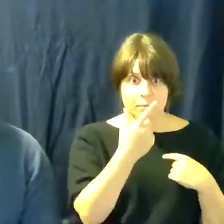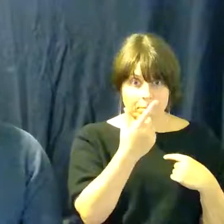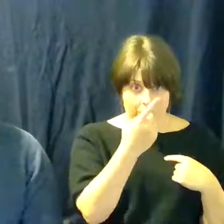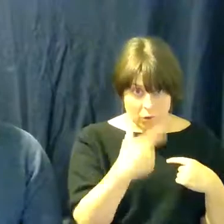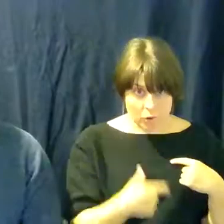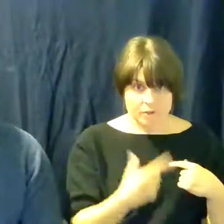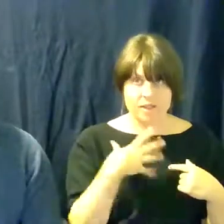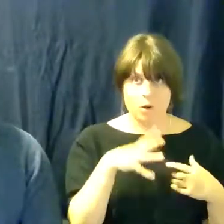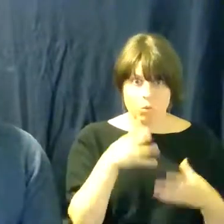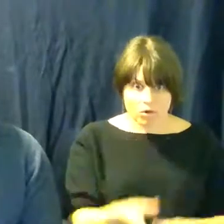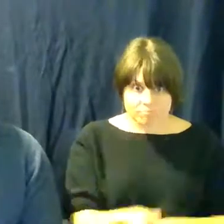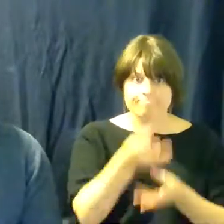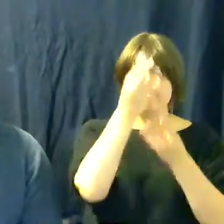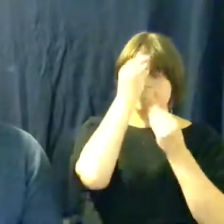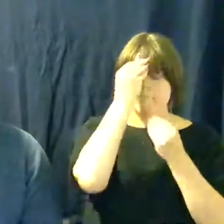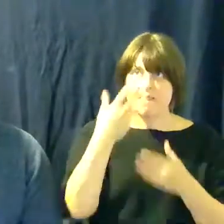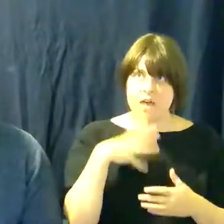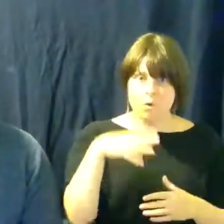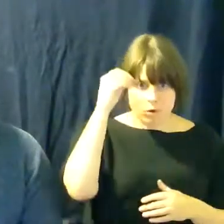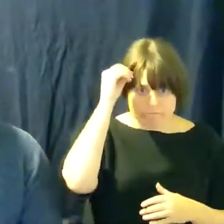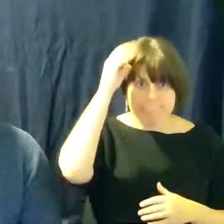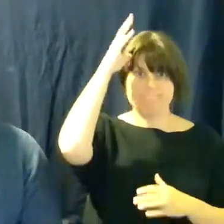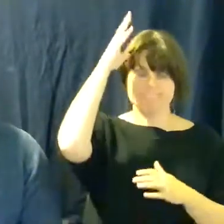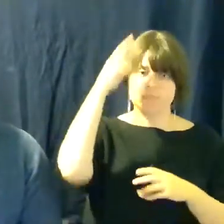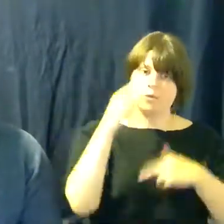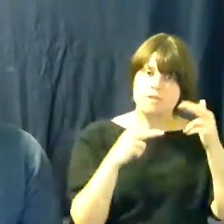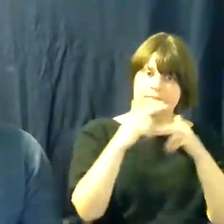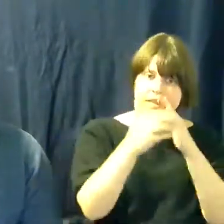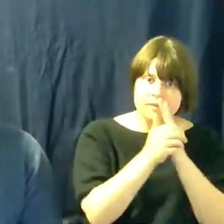to learn the skills and the mean men